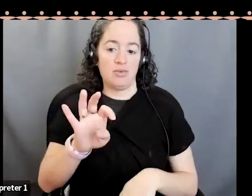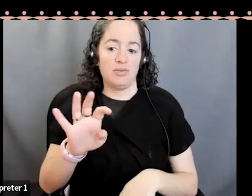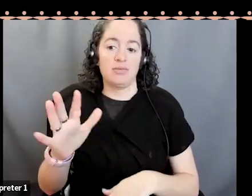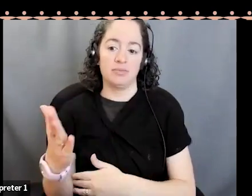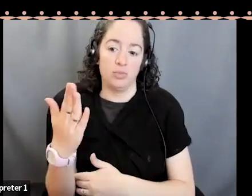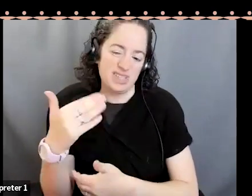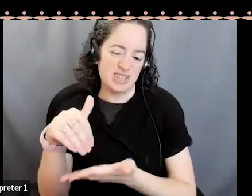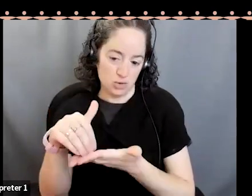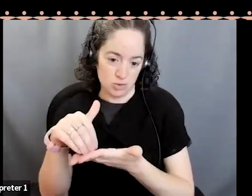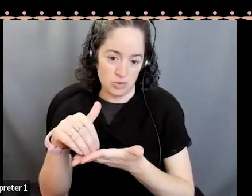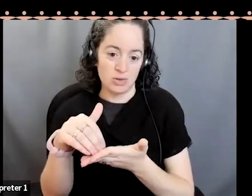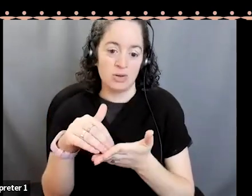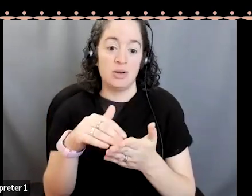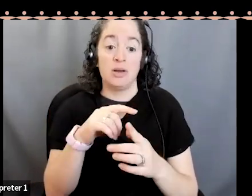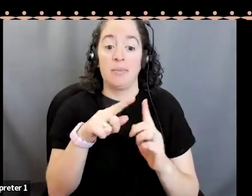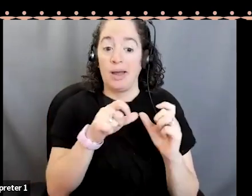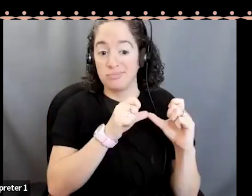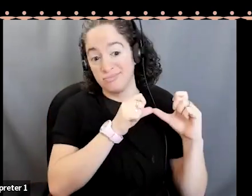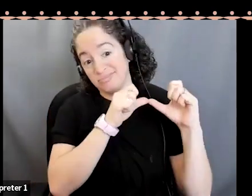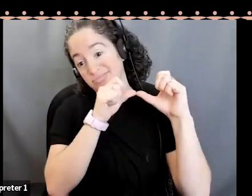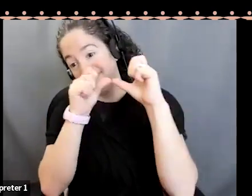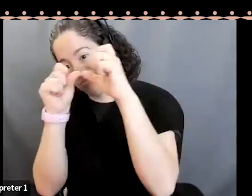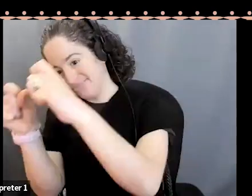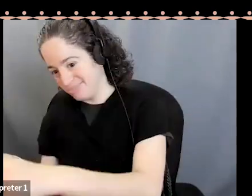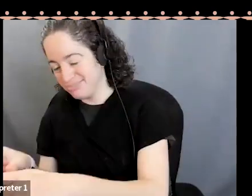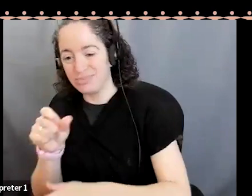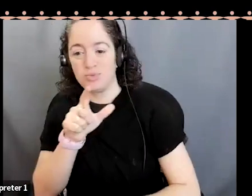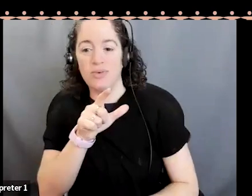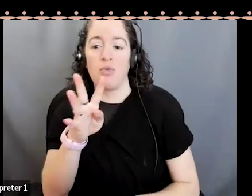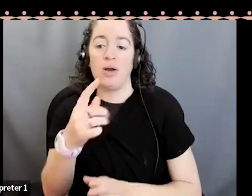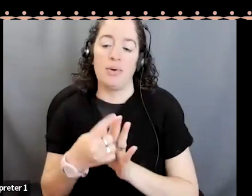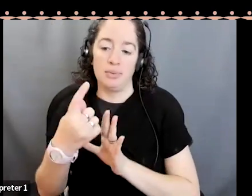and it will go for a full 24 hours. It will be held on Zoom with live